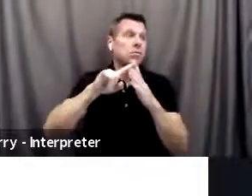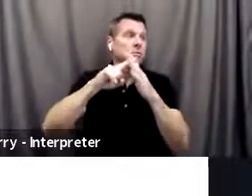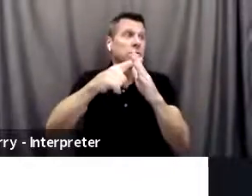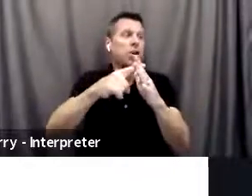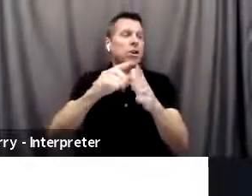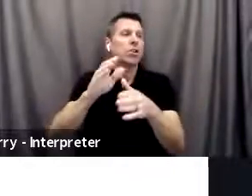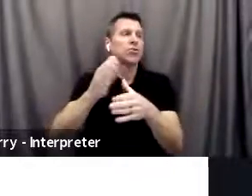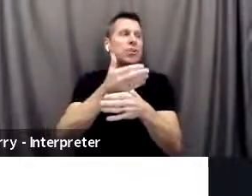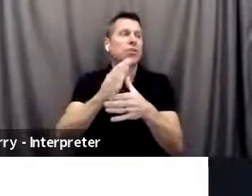there.